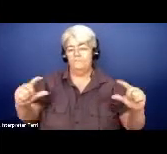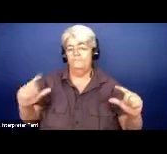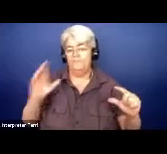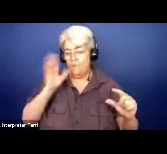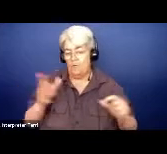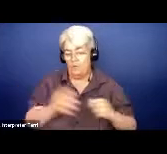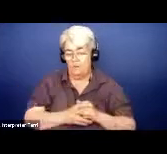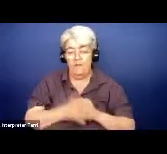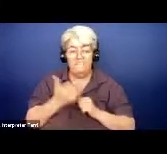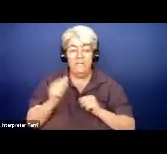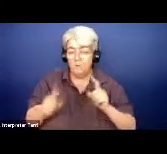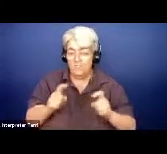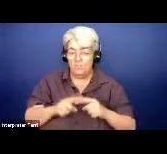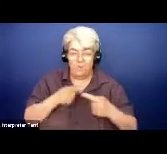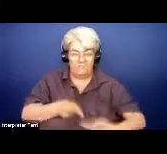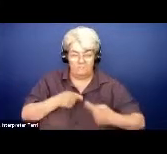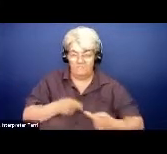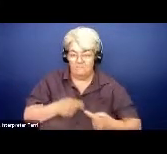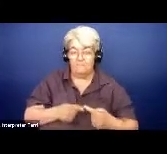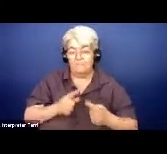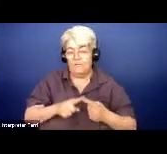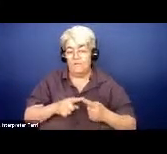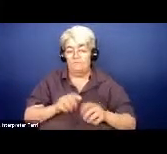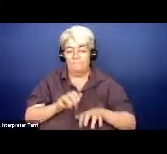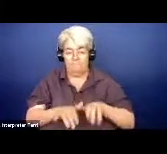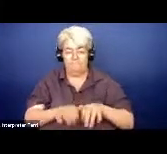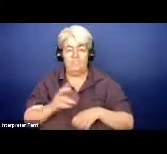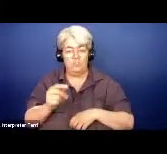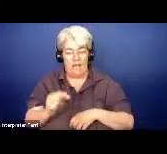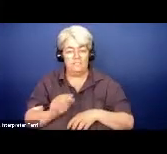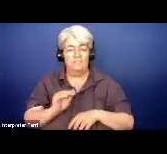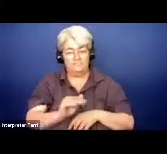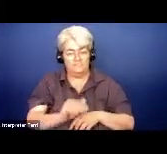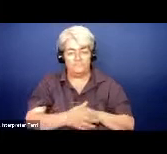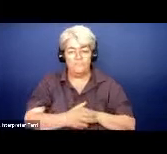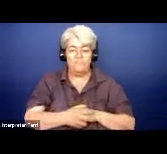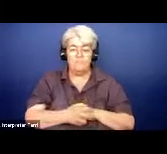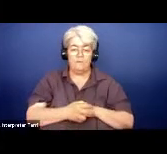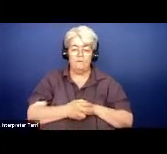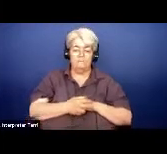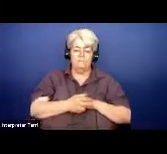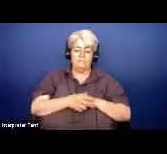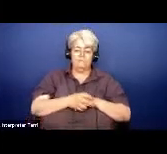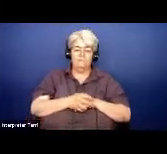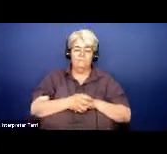have any technical problems with that, go ahead and ask the question in chat. The live